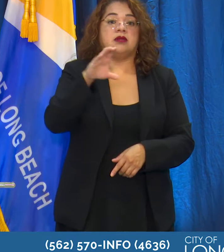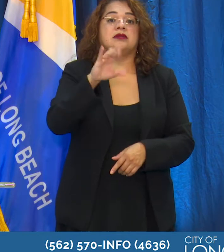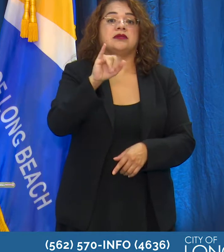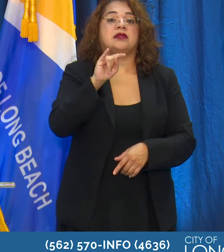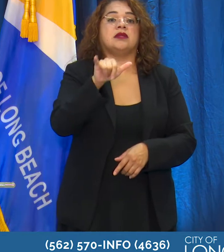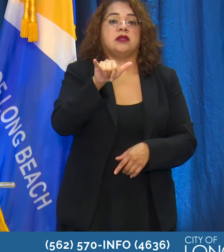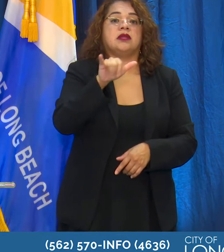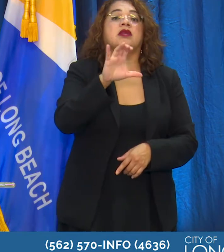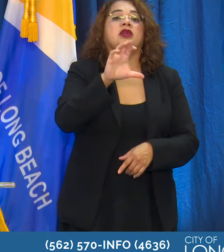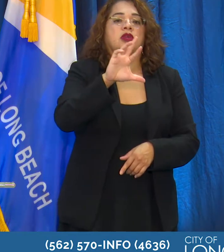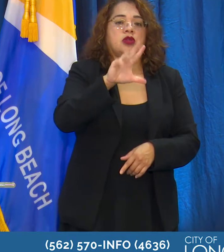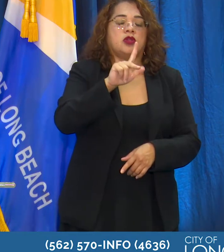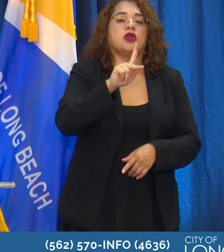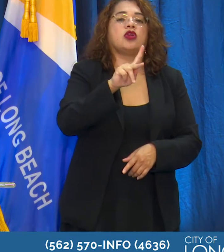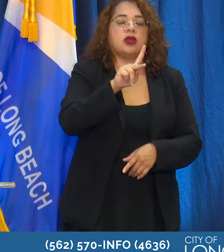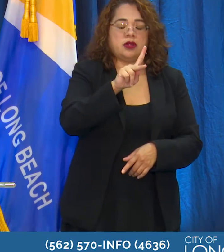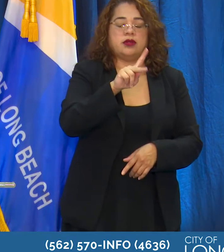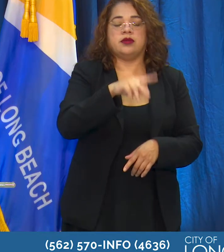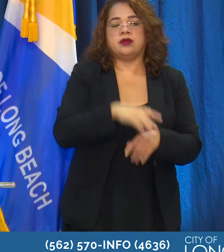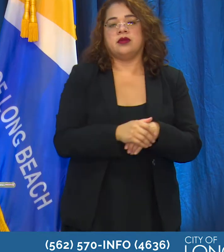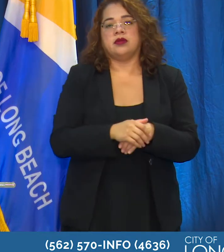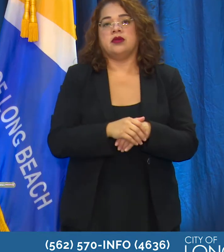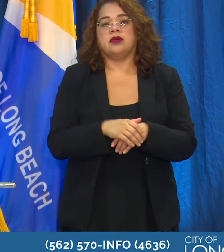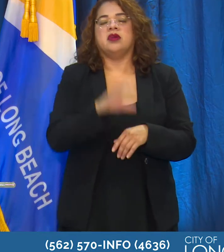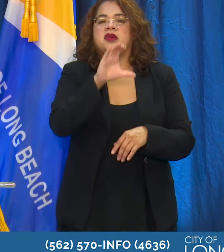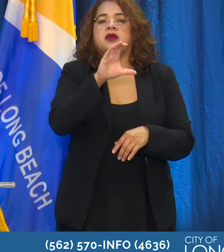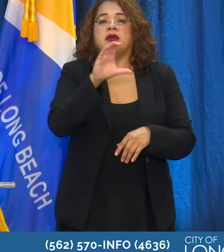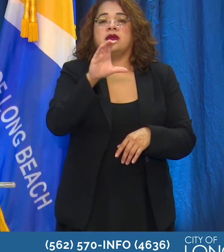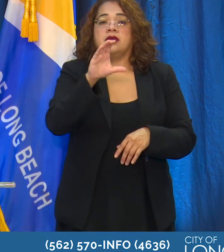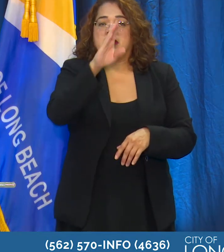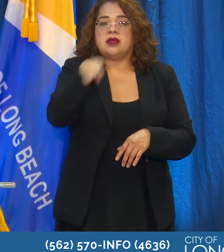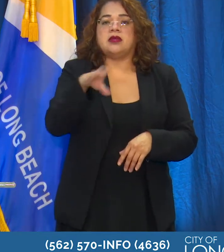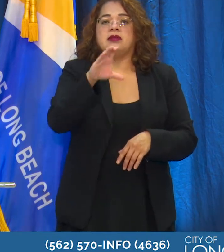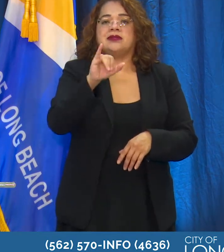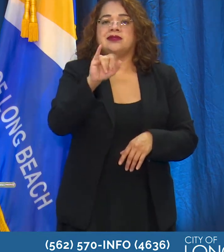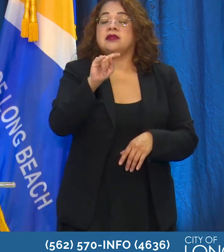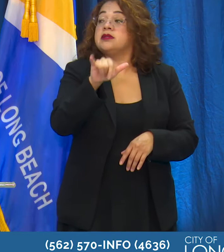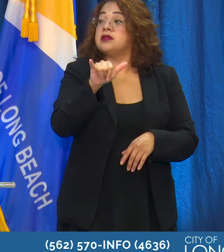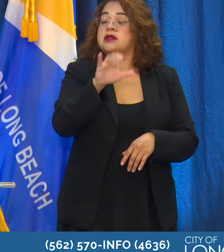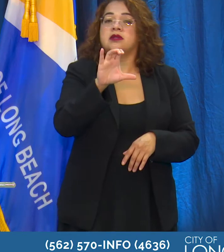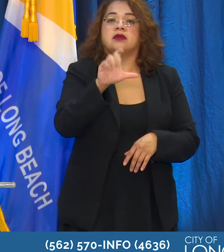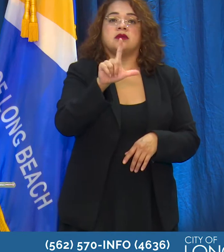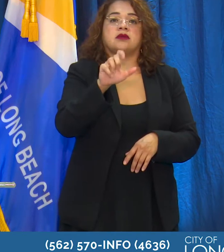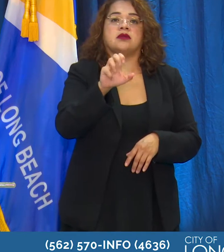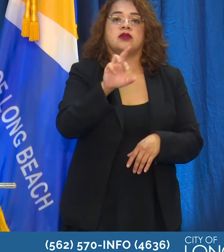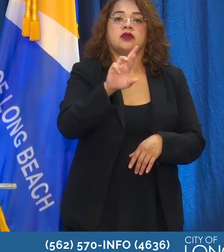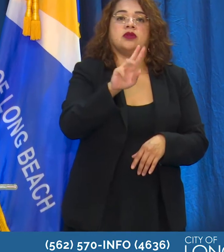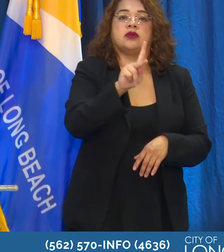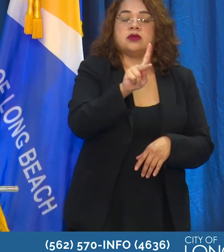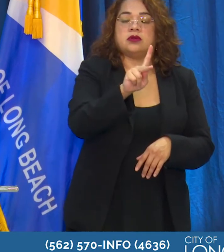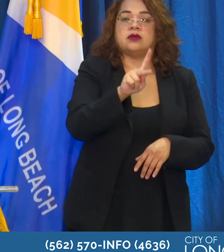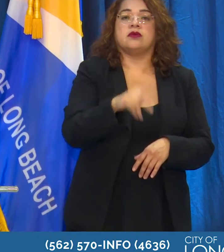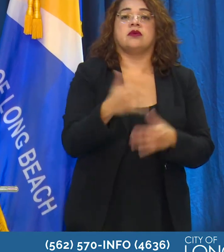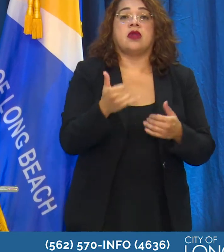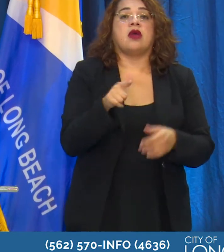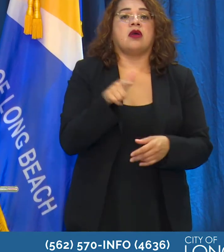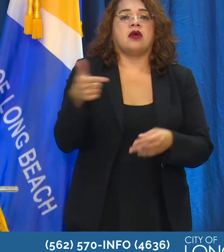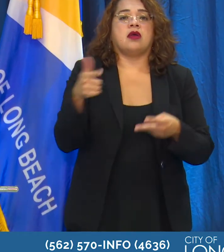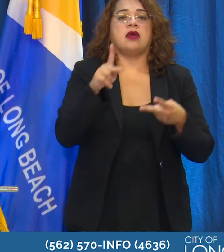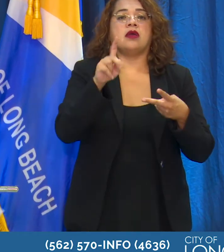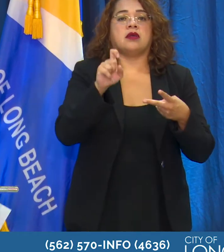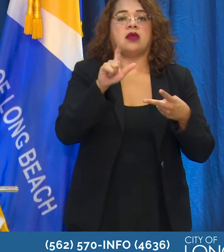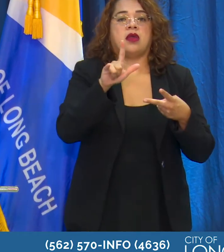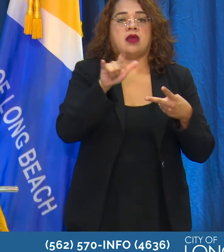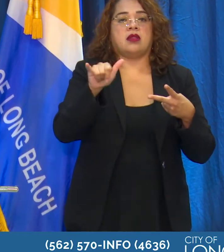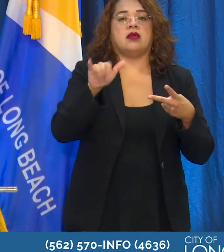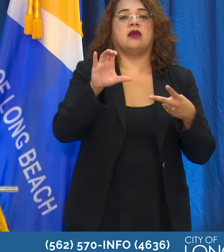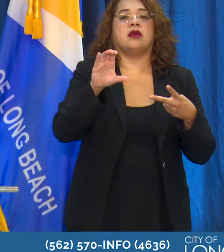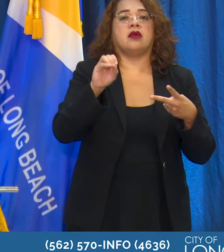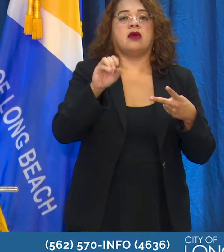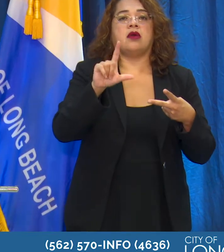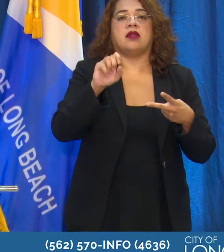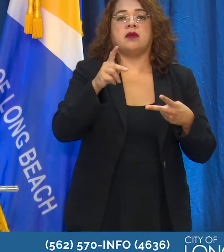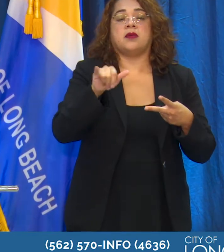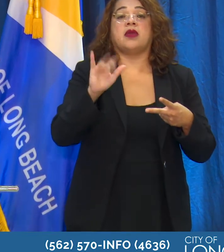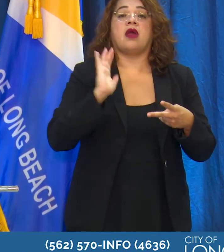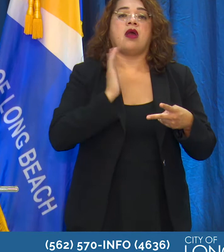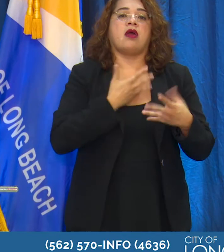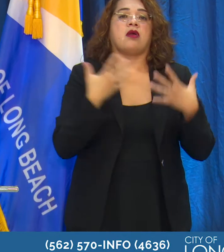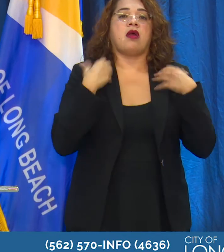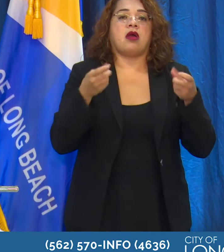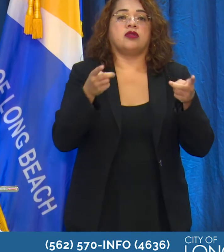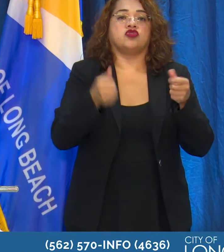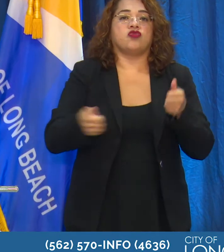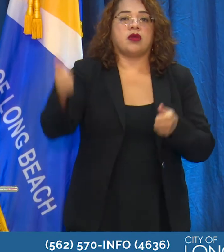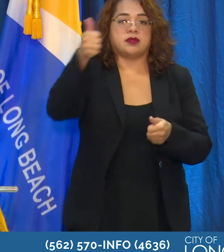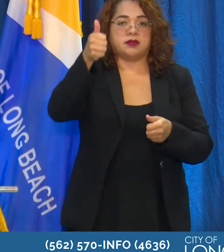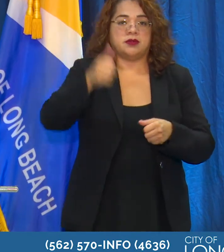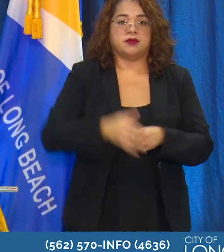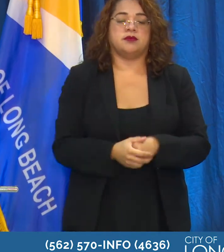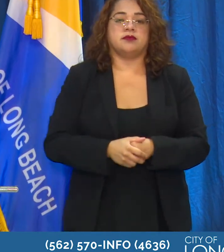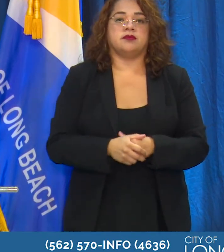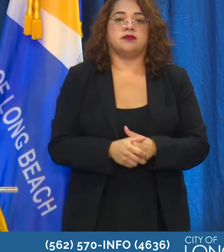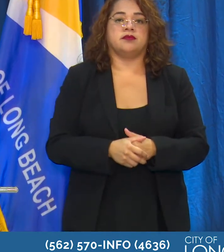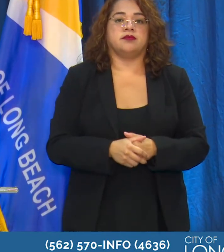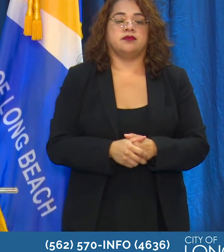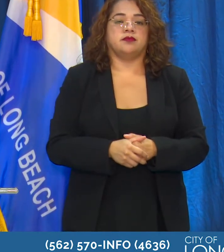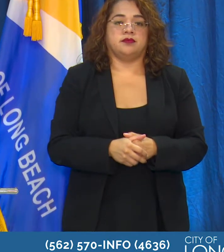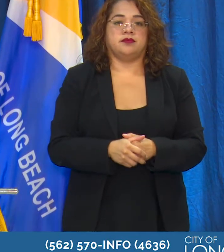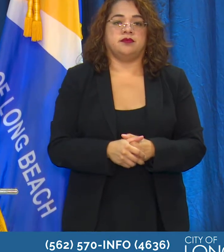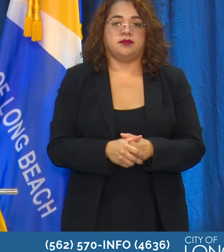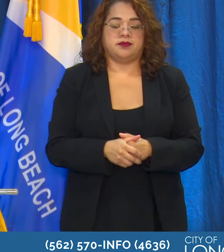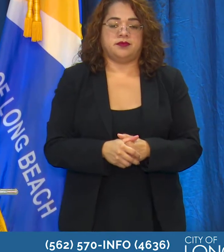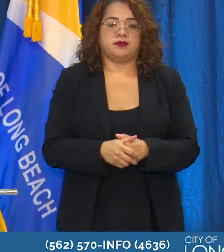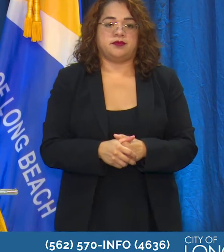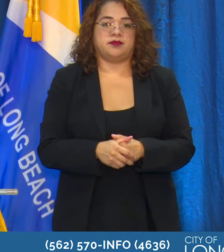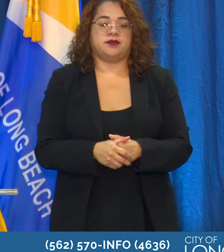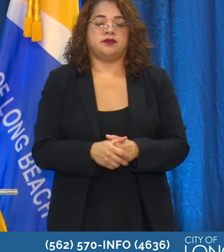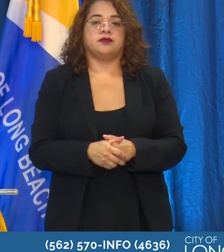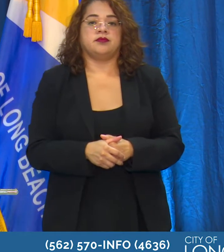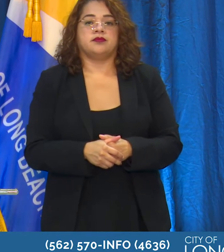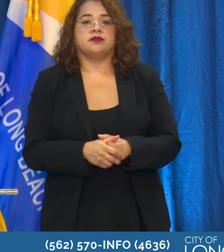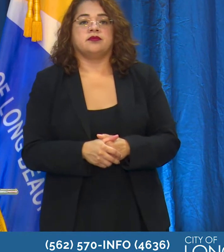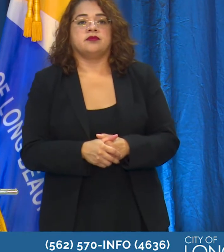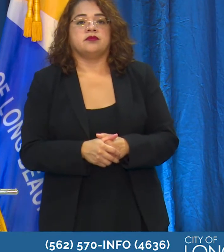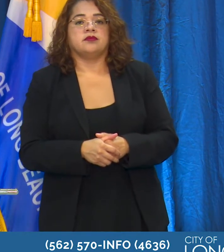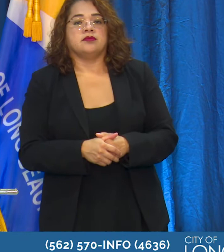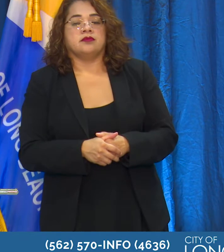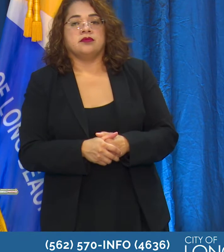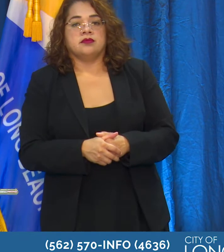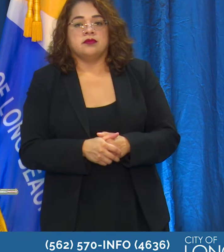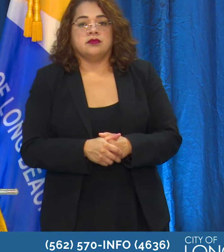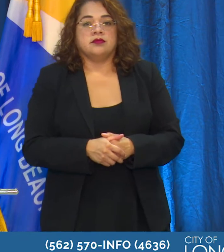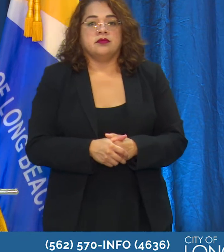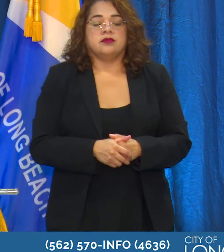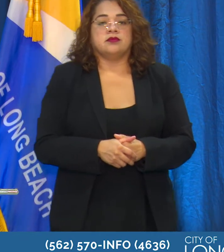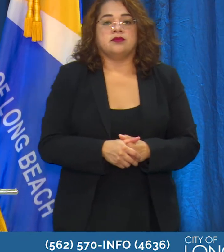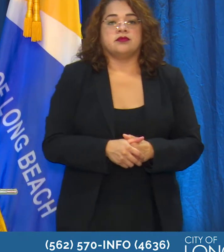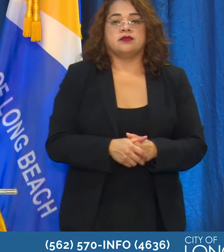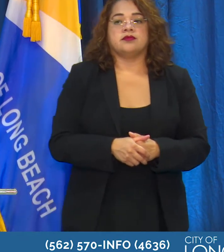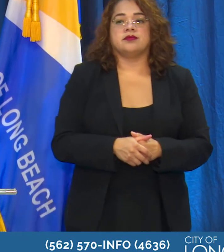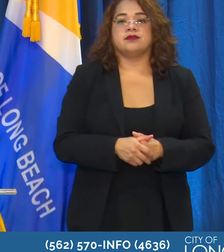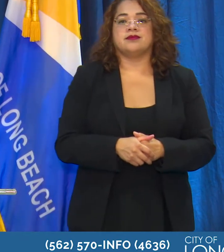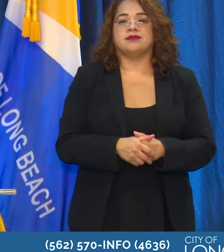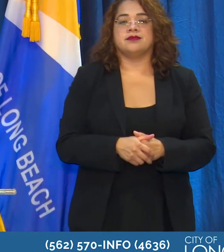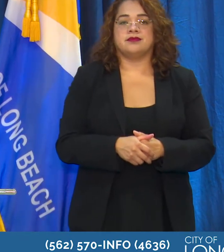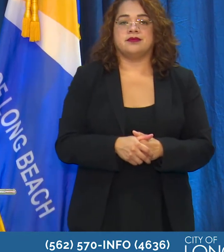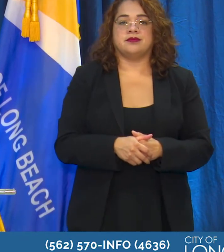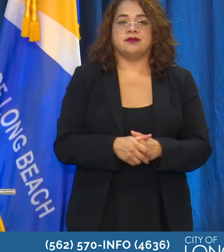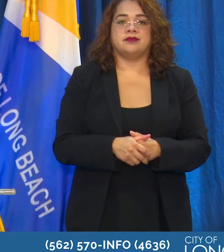I'd like to turn it over to Kelly Colopy, the Health director.